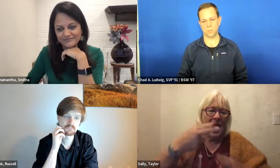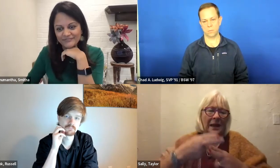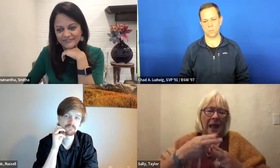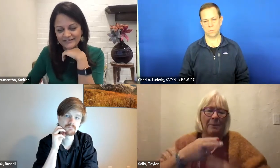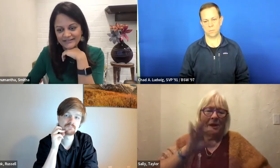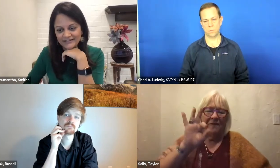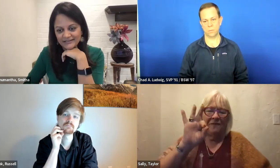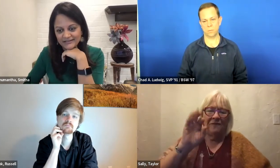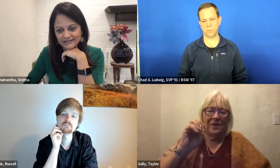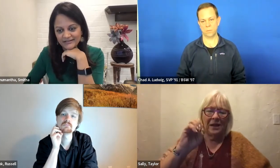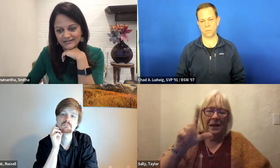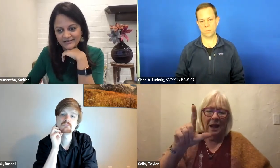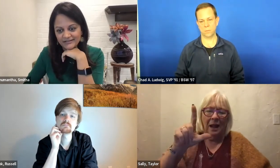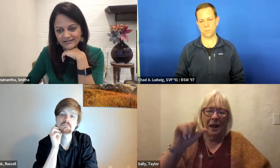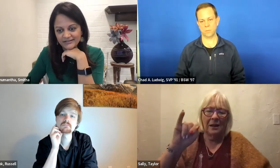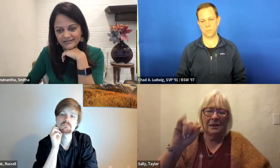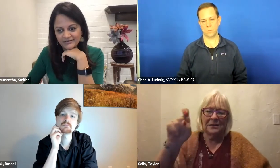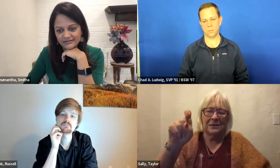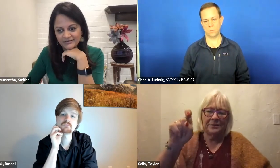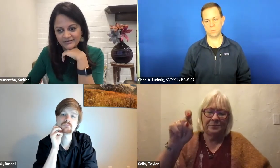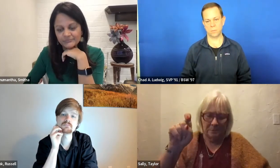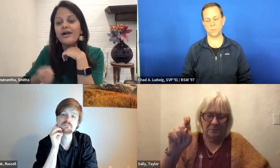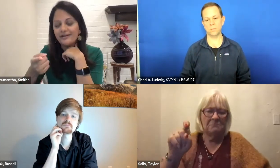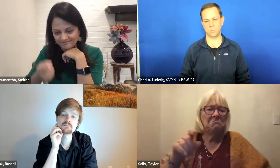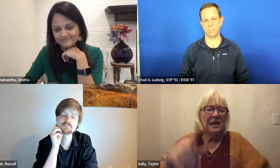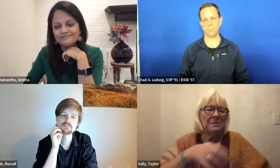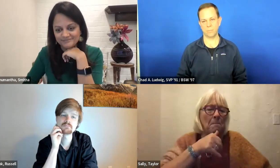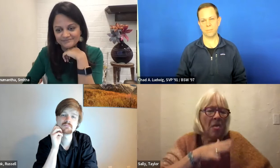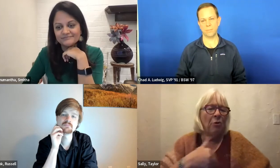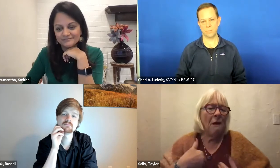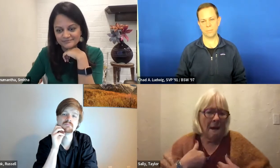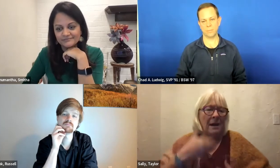who would come, as well. His name was Felix.